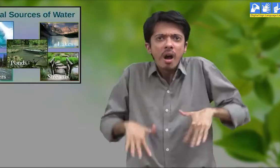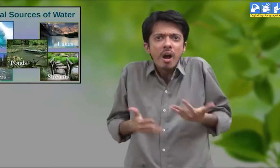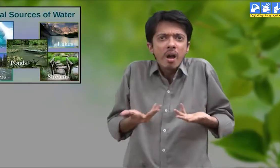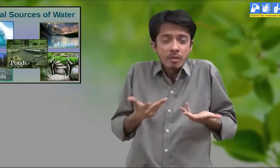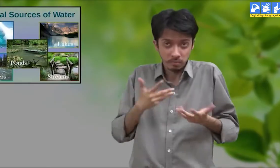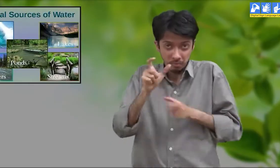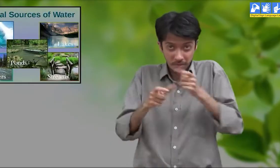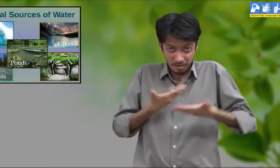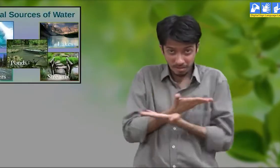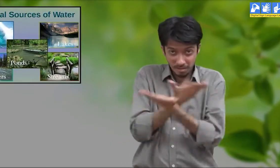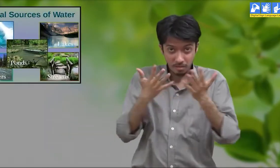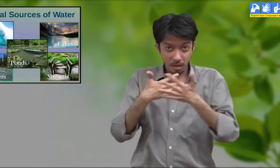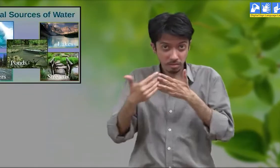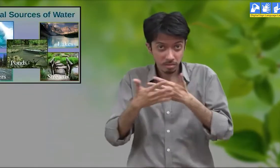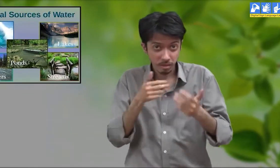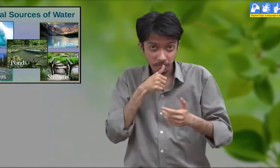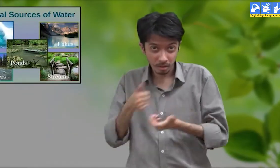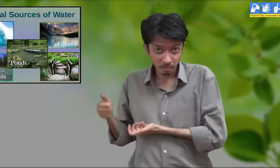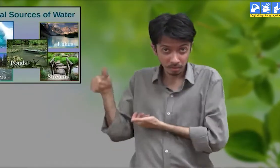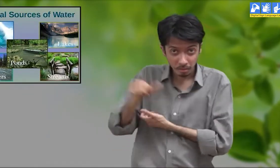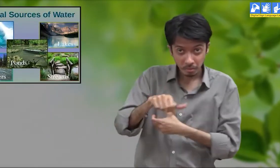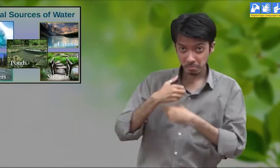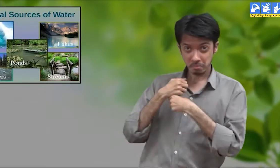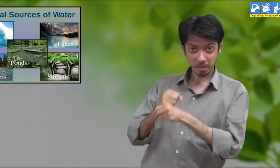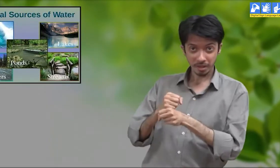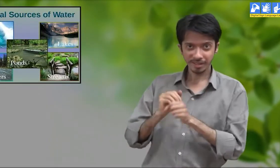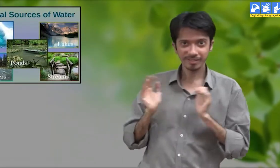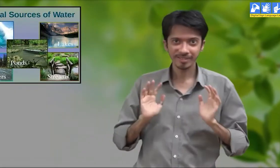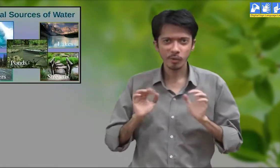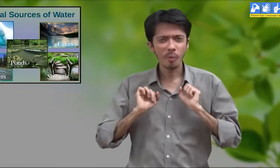Where does it come from? Do we create it? No.